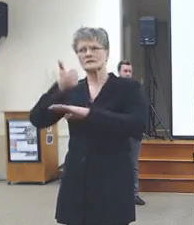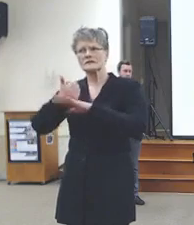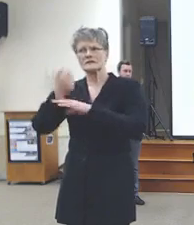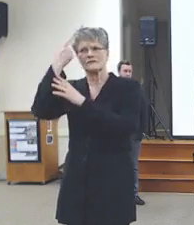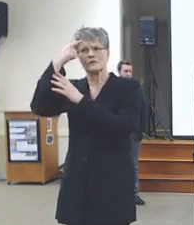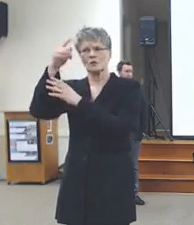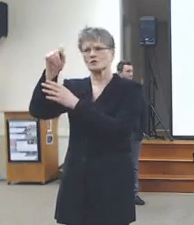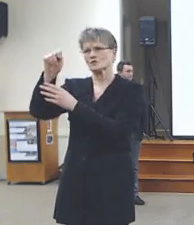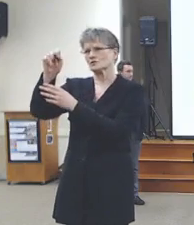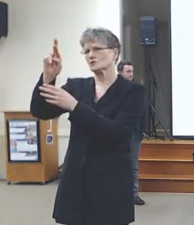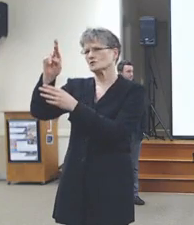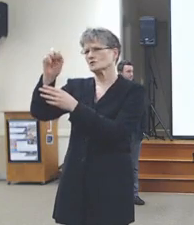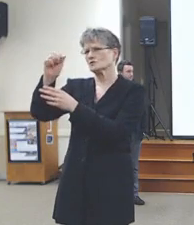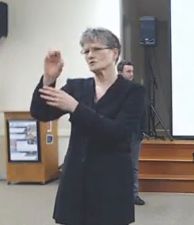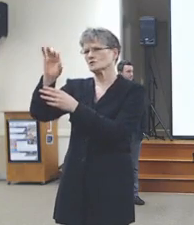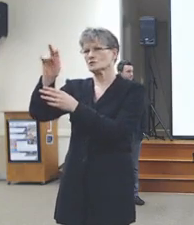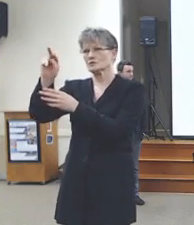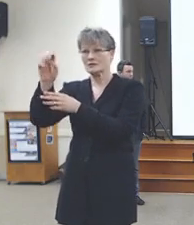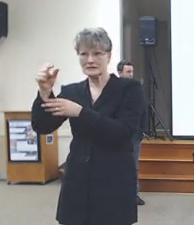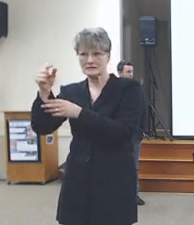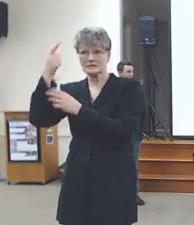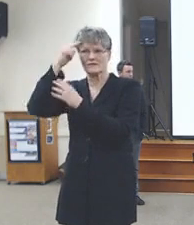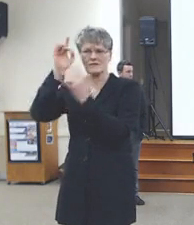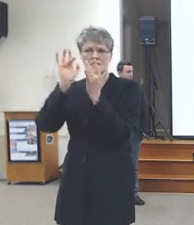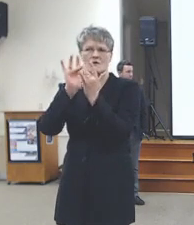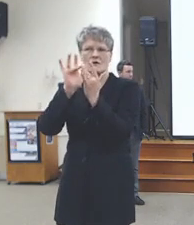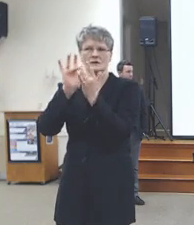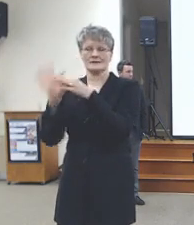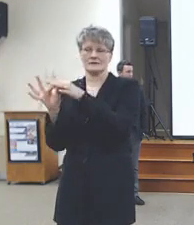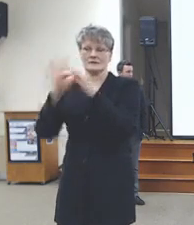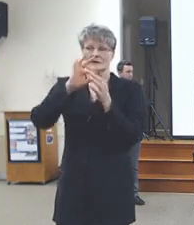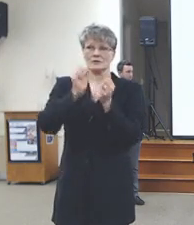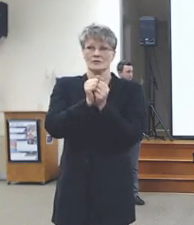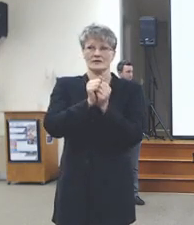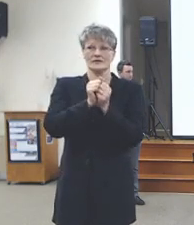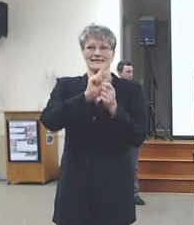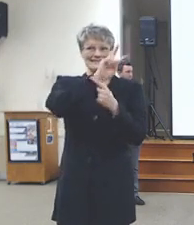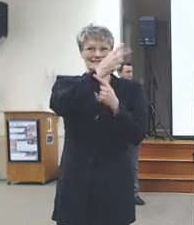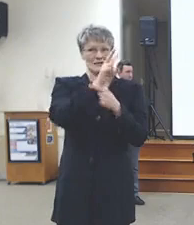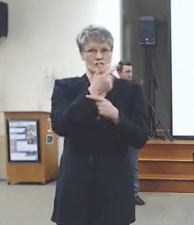second and third patient? Okay, that's a great question. I just got an update this morning. Tthe patient's